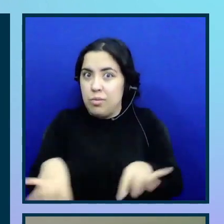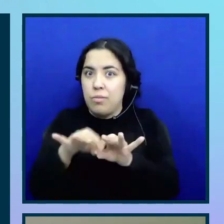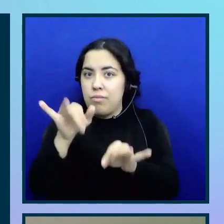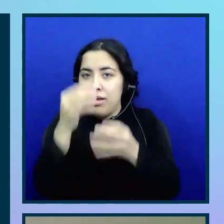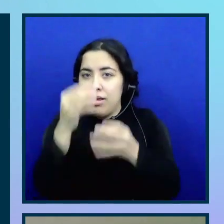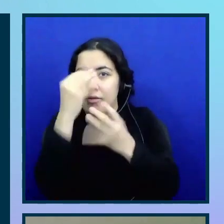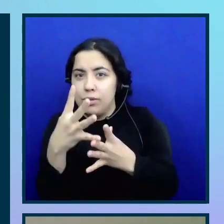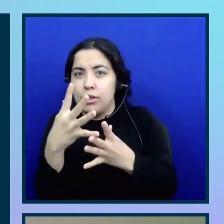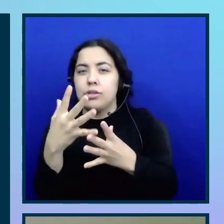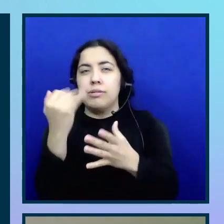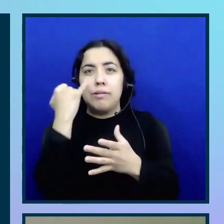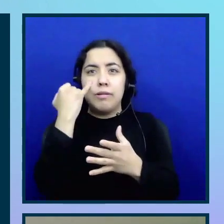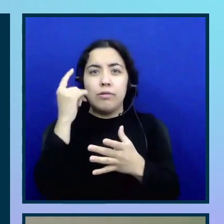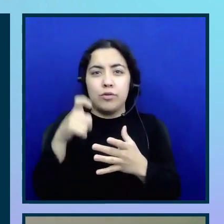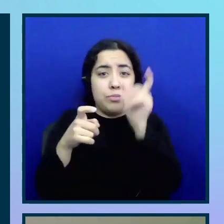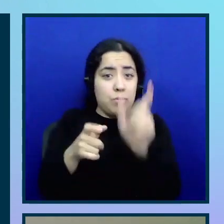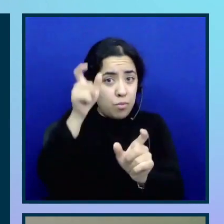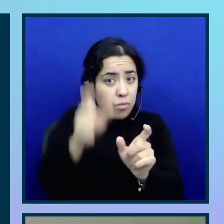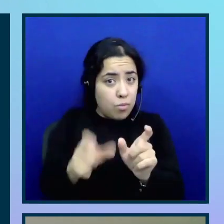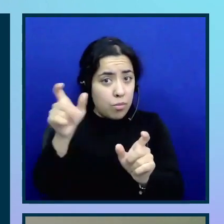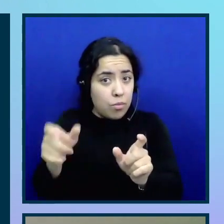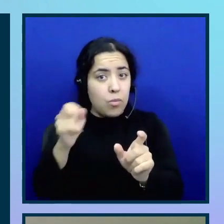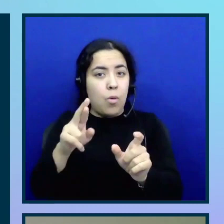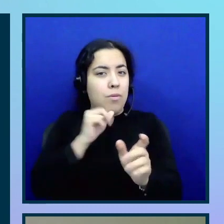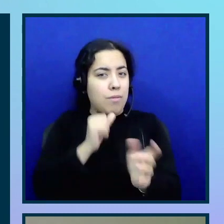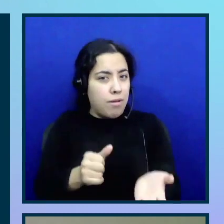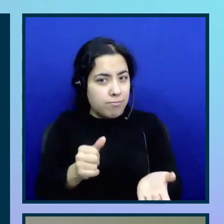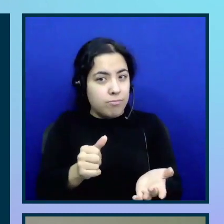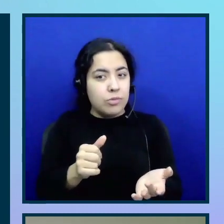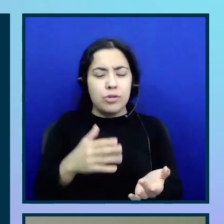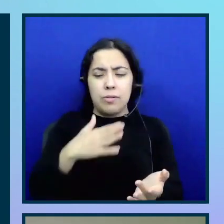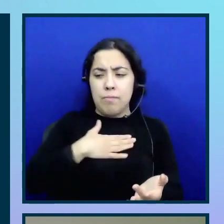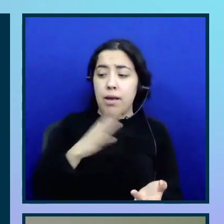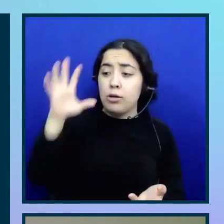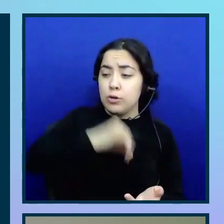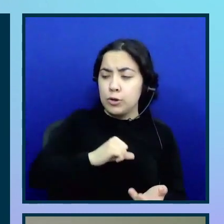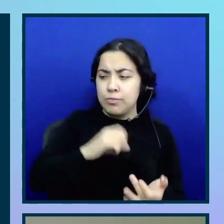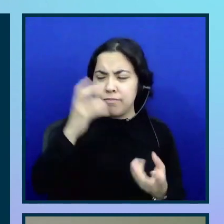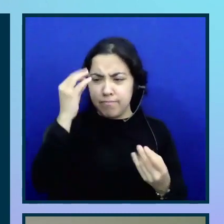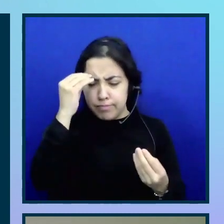whether it should be columns, you know, just question your assumptions, talk to design, ask them what they think,